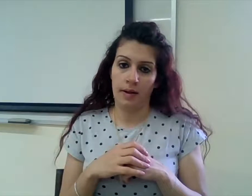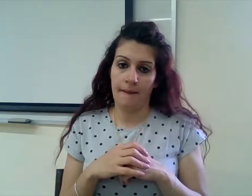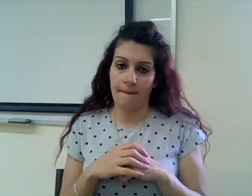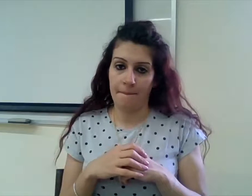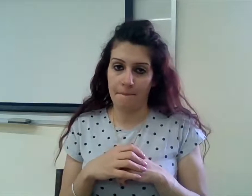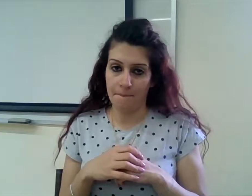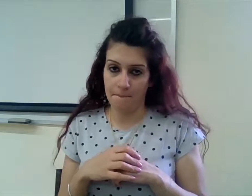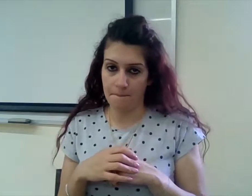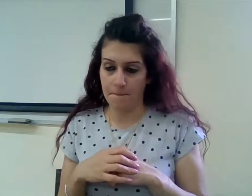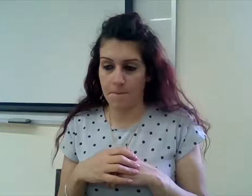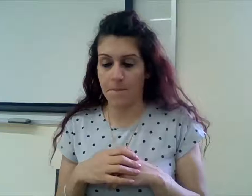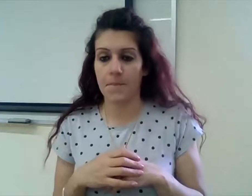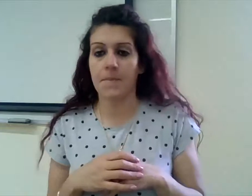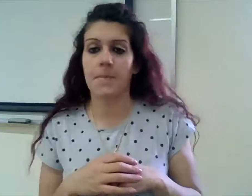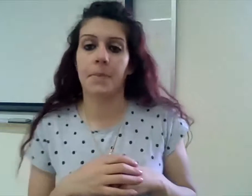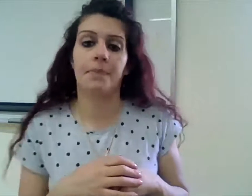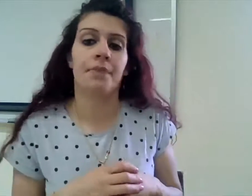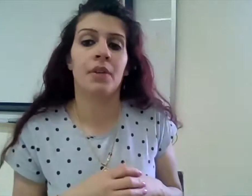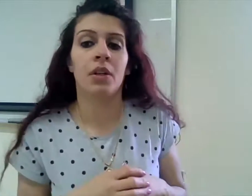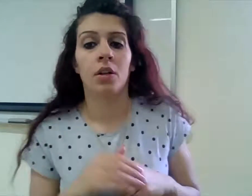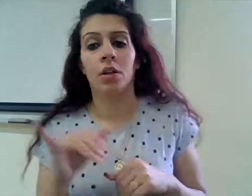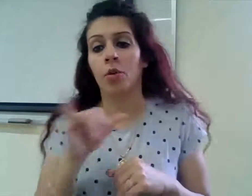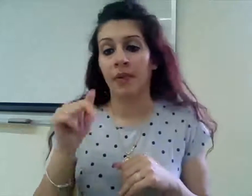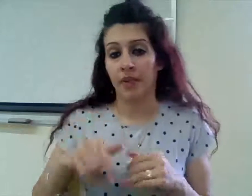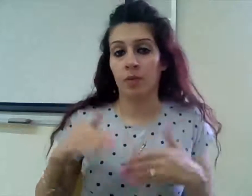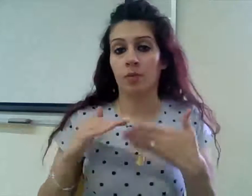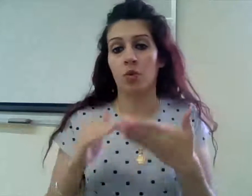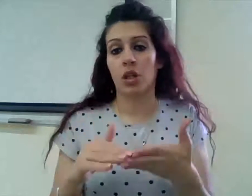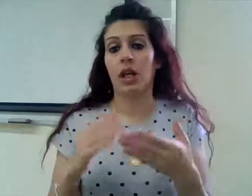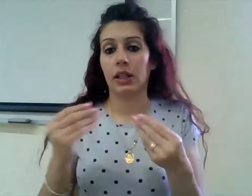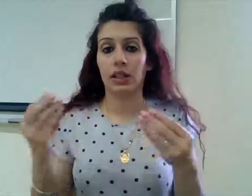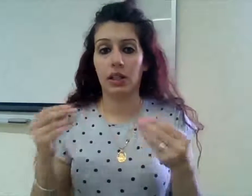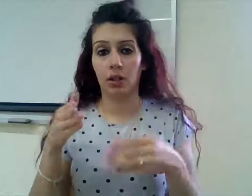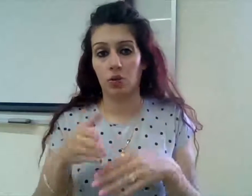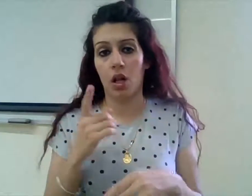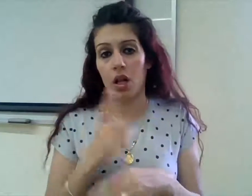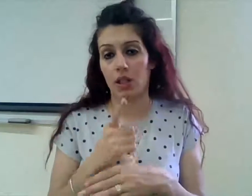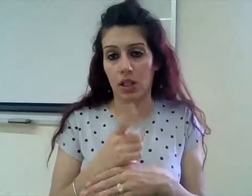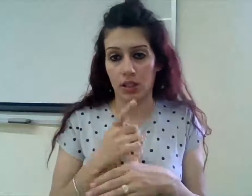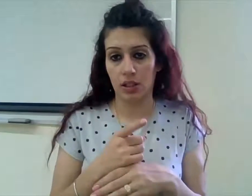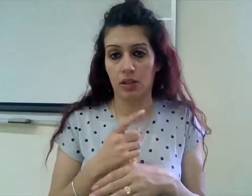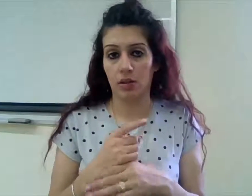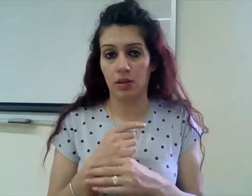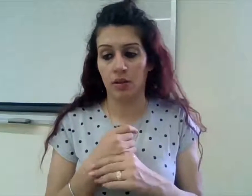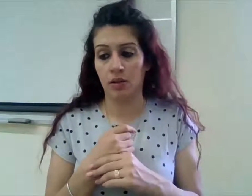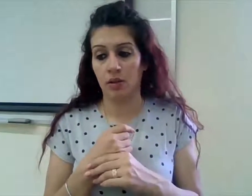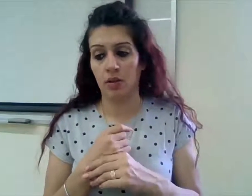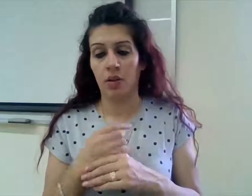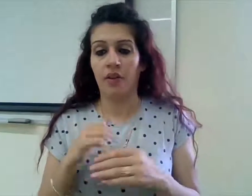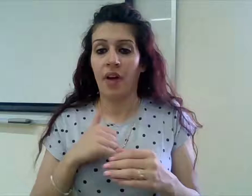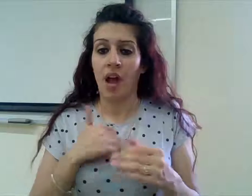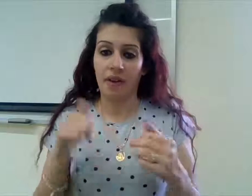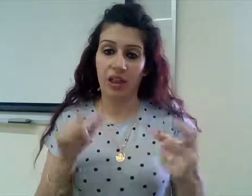with them on what they have online but ensuring it's accessible to all learners